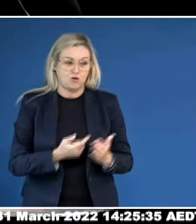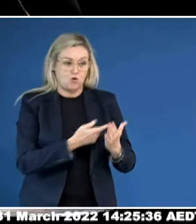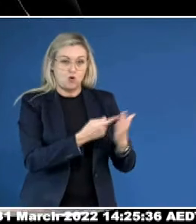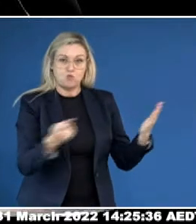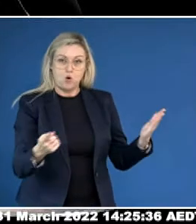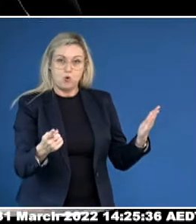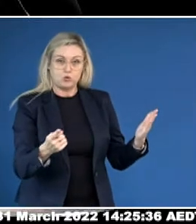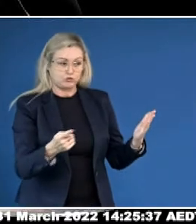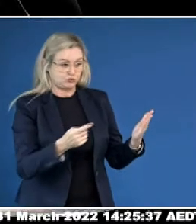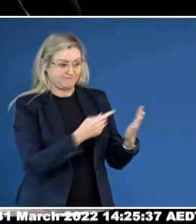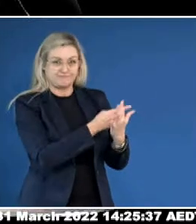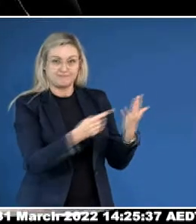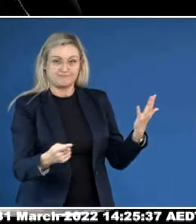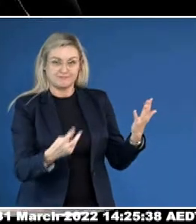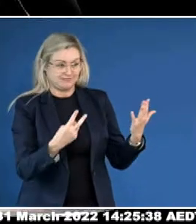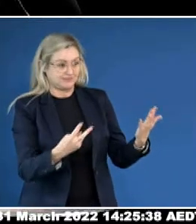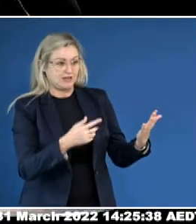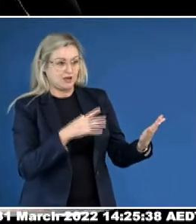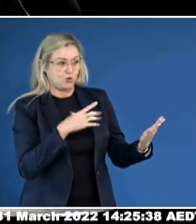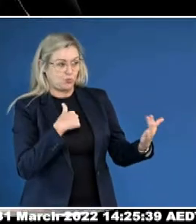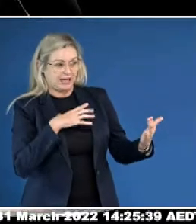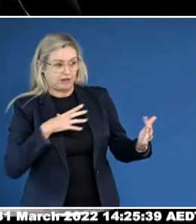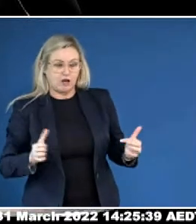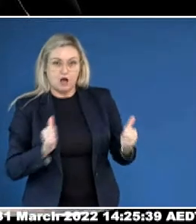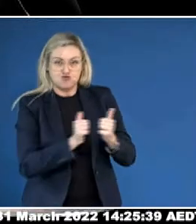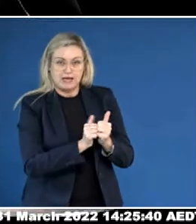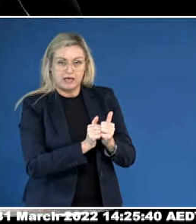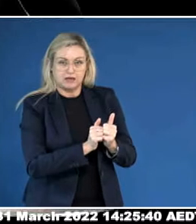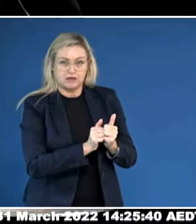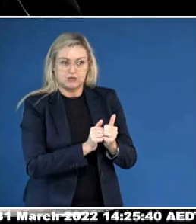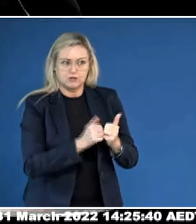So I want to give just an example of - I know that this Royal Commission is framed